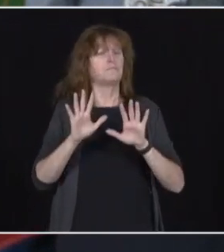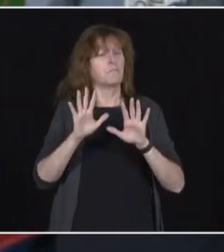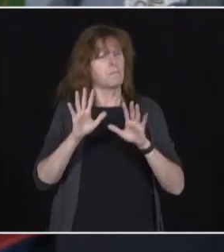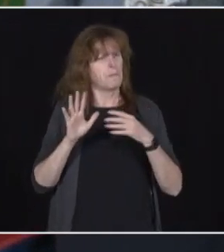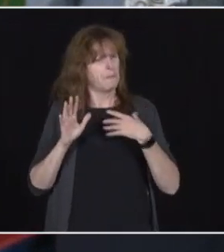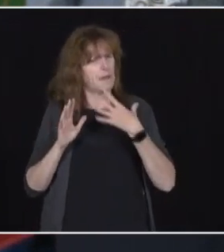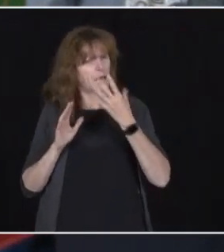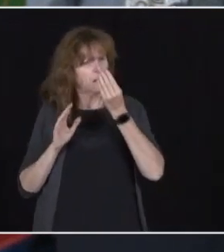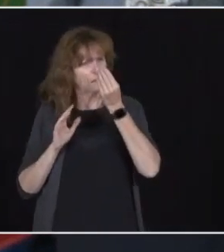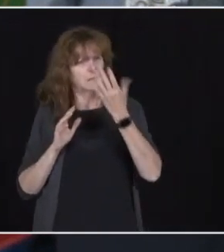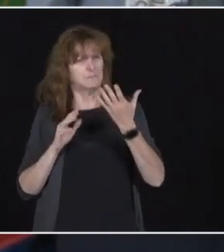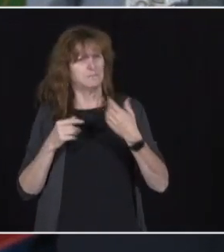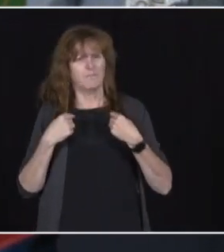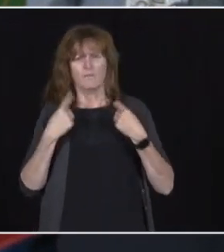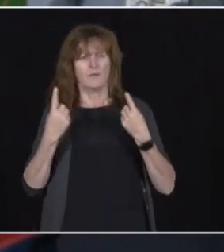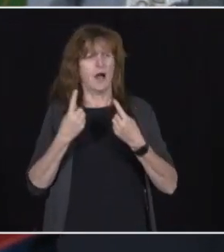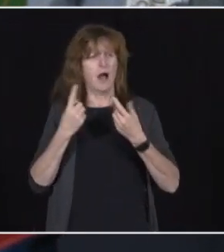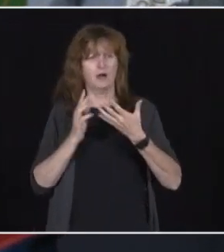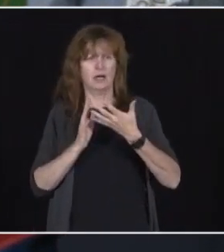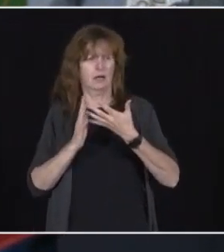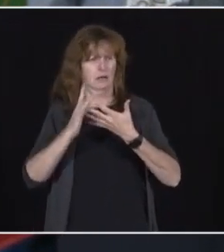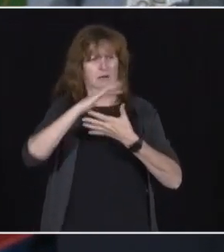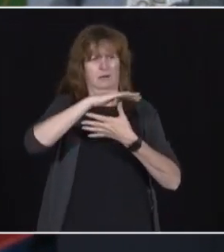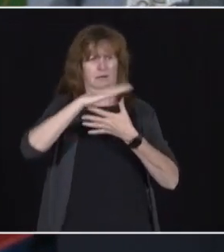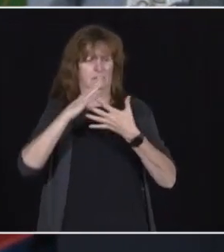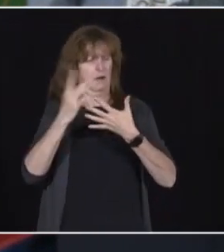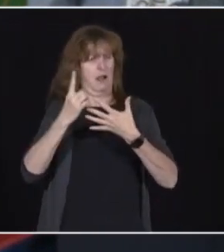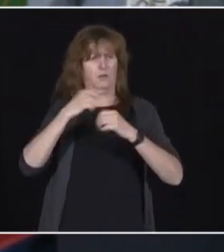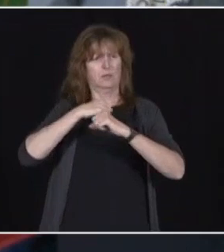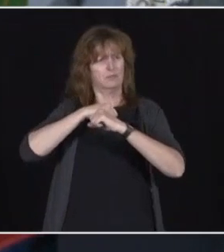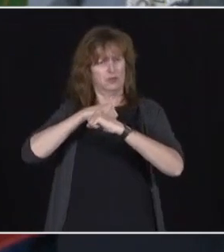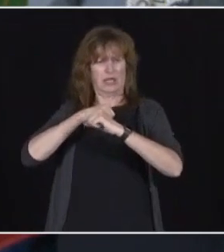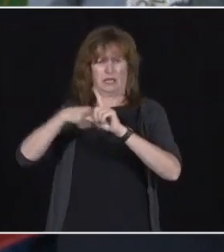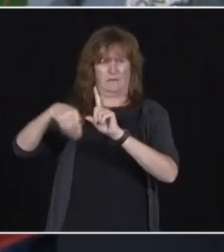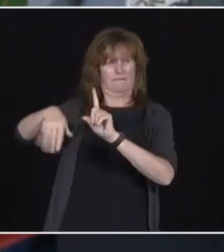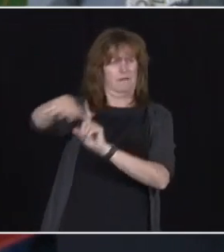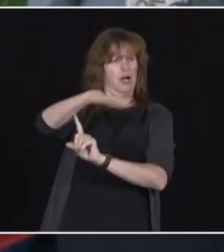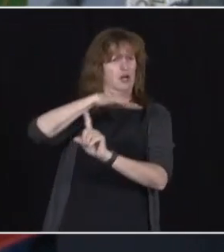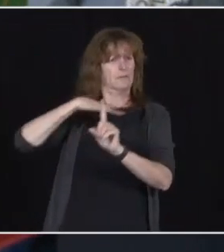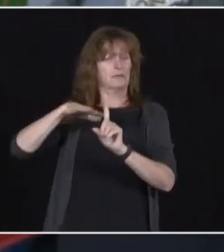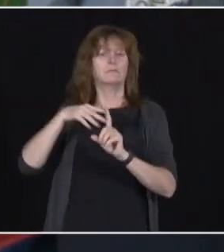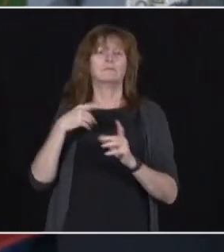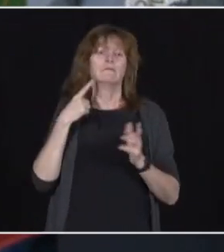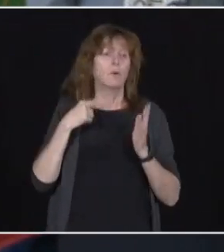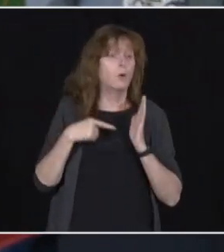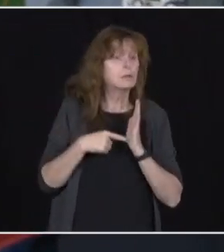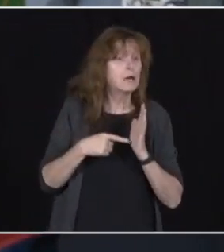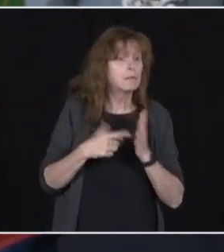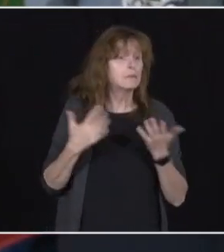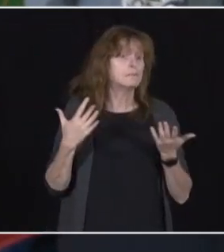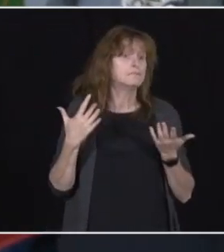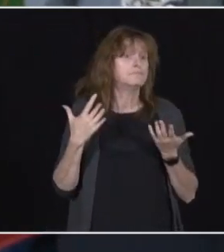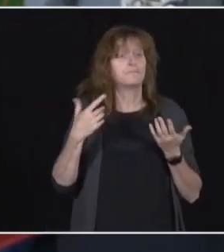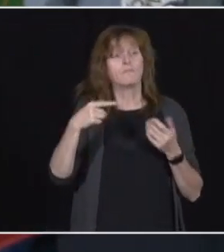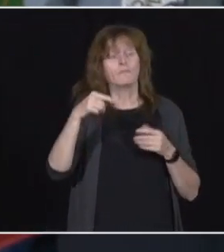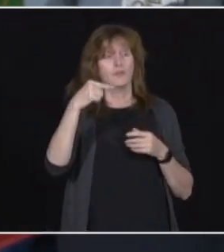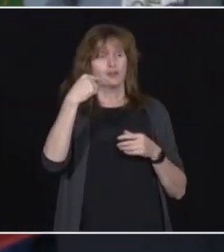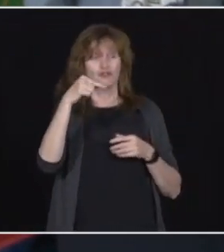He is doing a great job. Again, everything is on the table right now. By the way, when I say that, our top priority